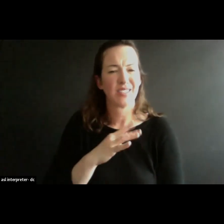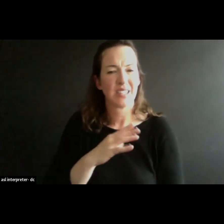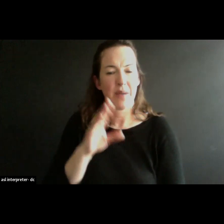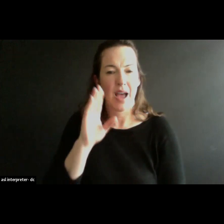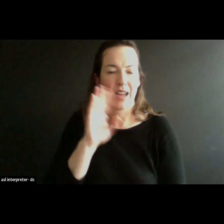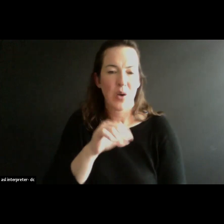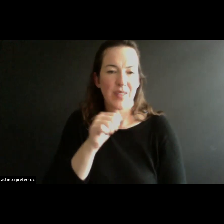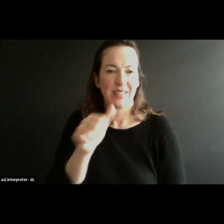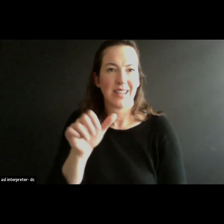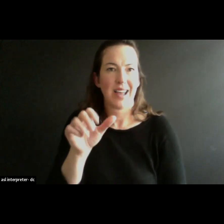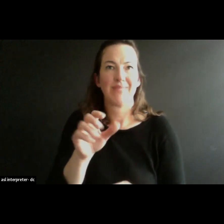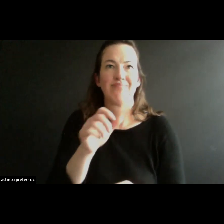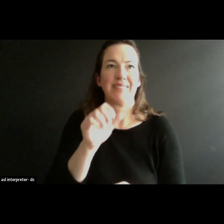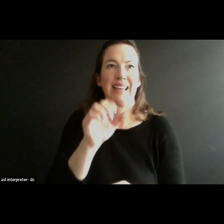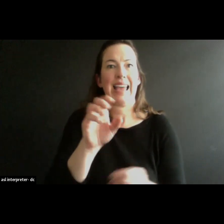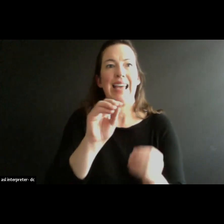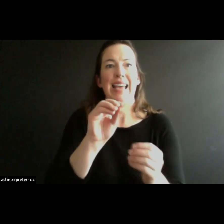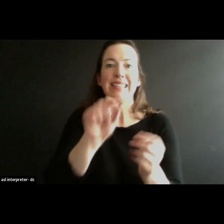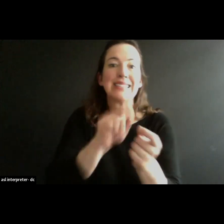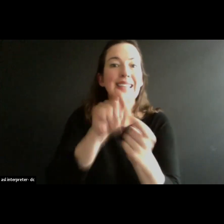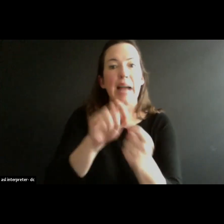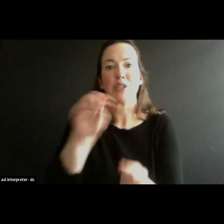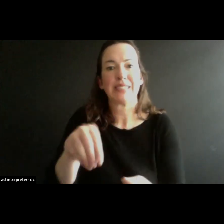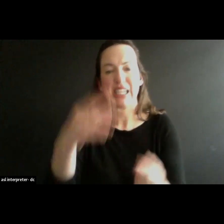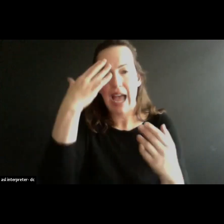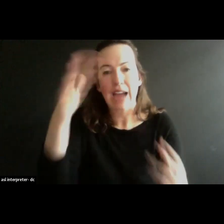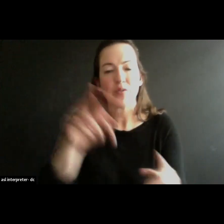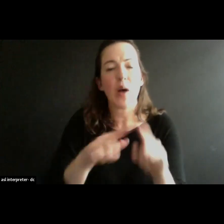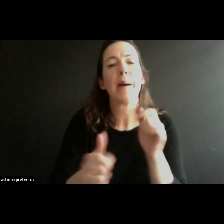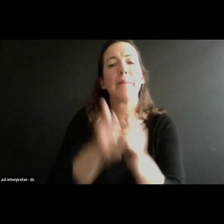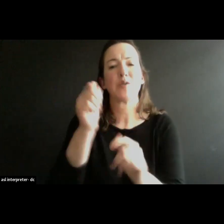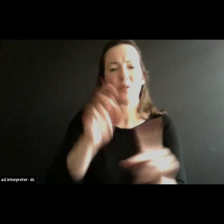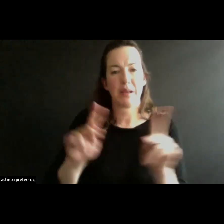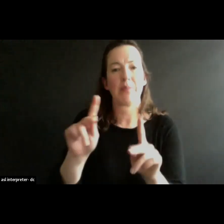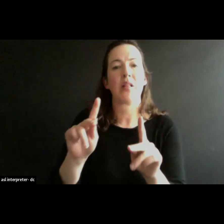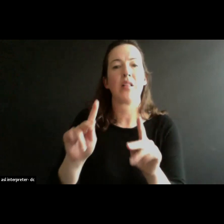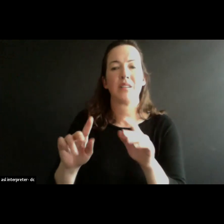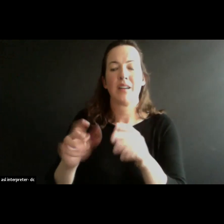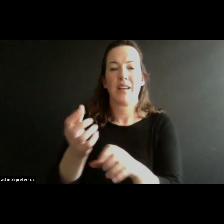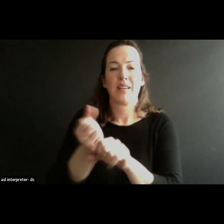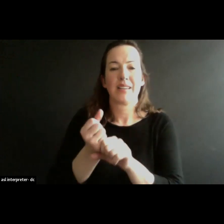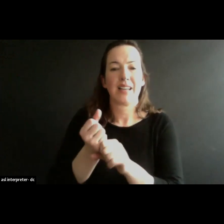exact percentage of how many people do it. No, that's great. But I can tell you most most of them are in that kind of digital literacy roundup kind of wanting to build upon those